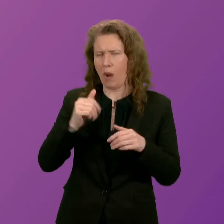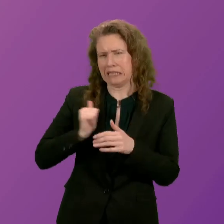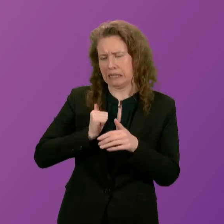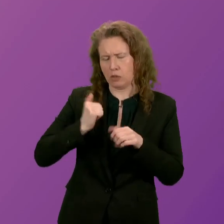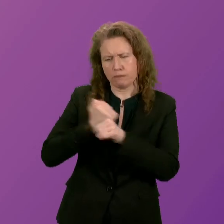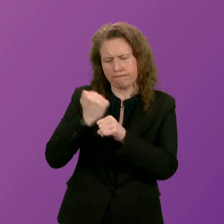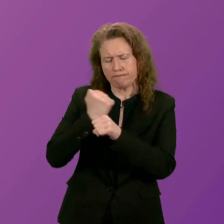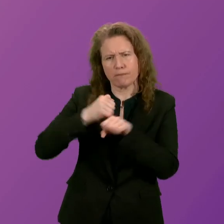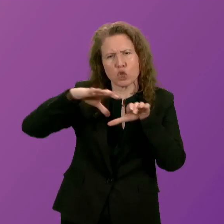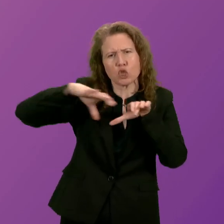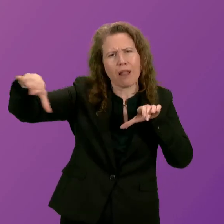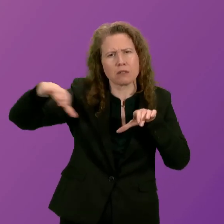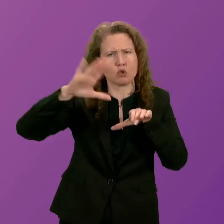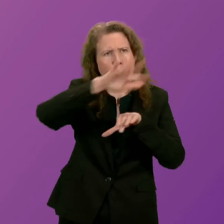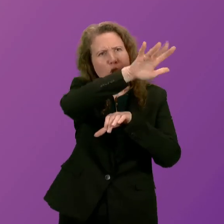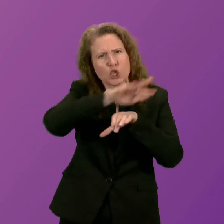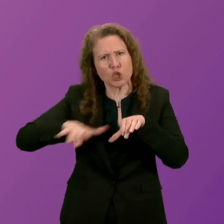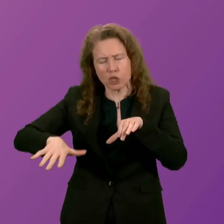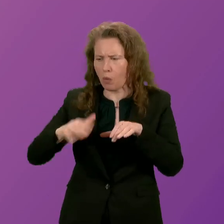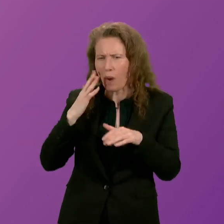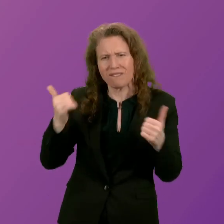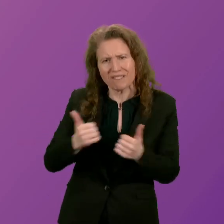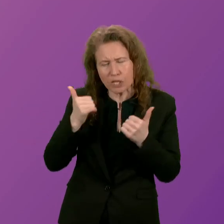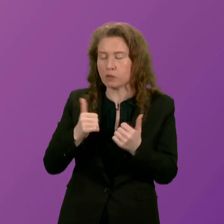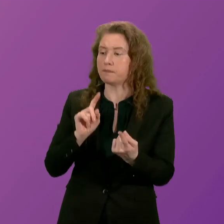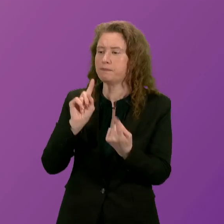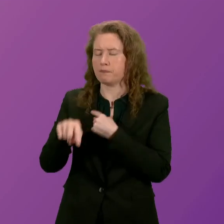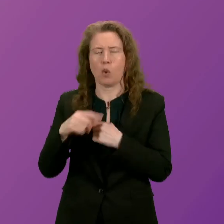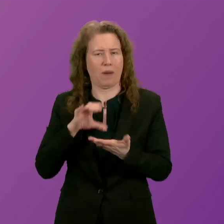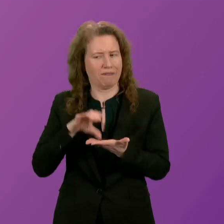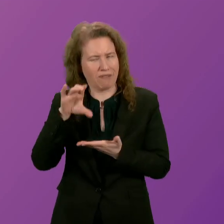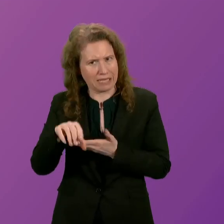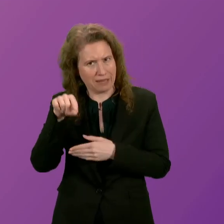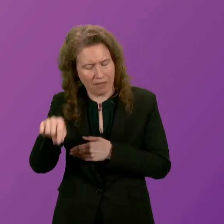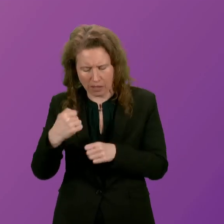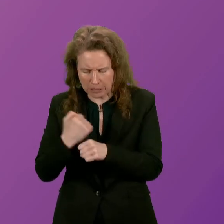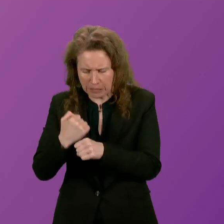The Government is committed to delivering an infrastructure solution to address the landslip risk at the Rest and Be Thankful